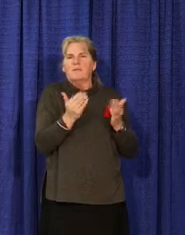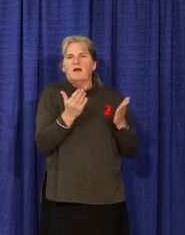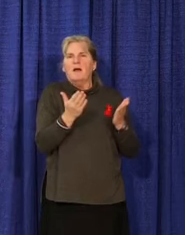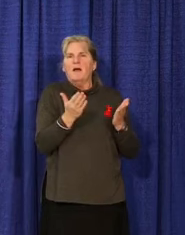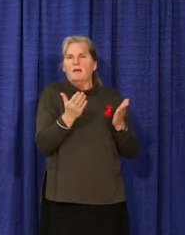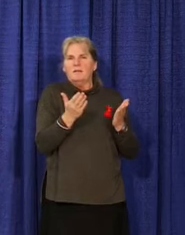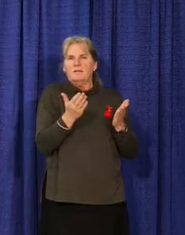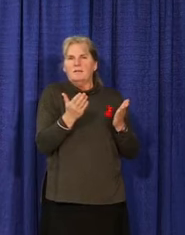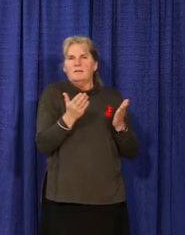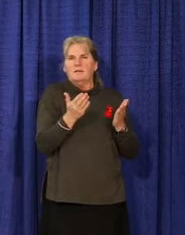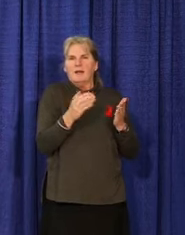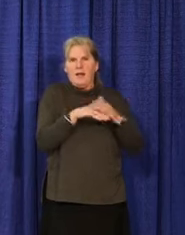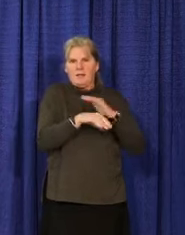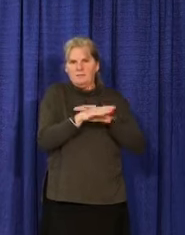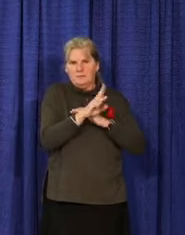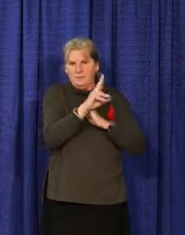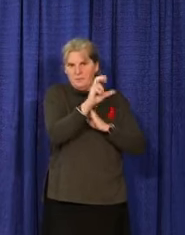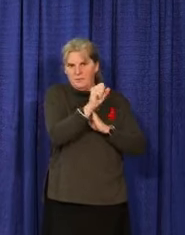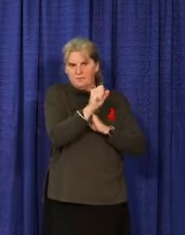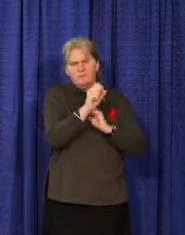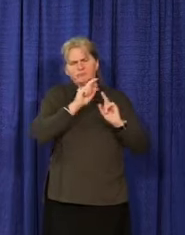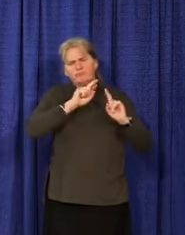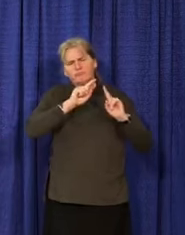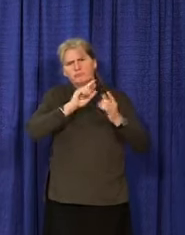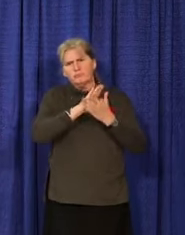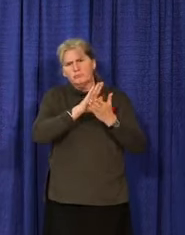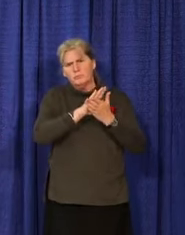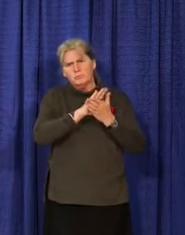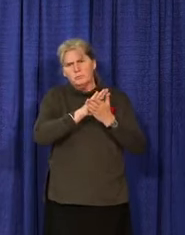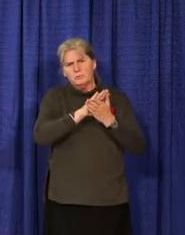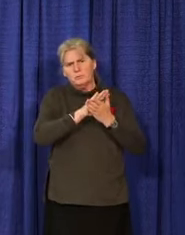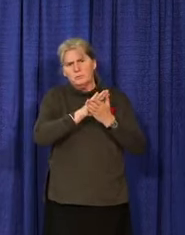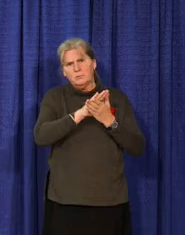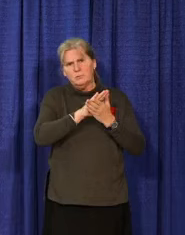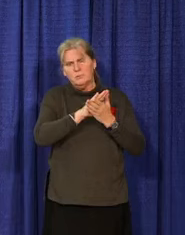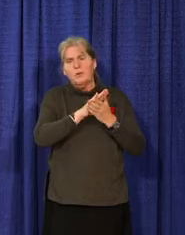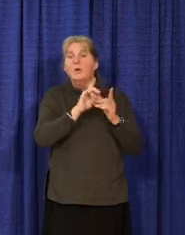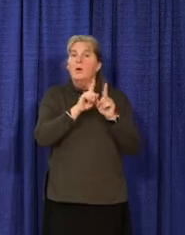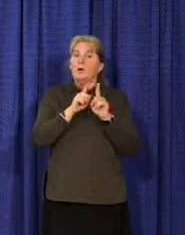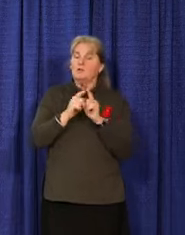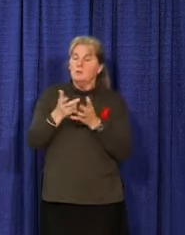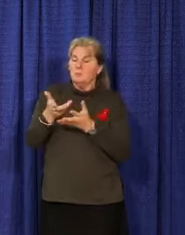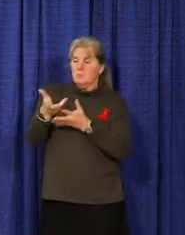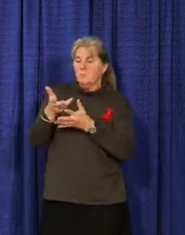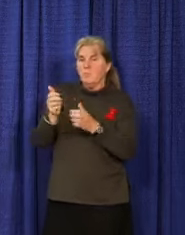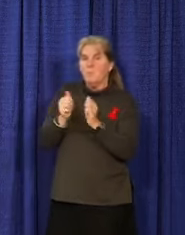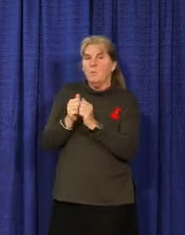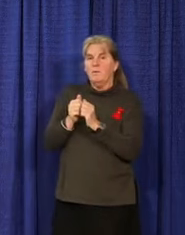for students as they need to attend school. We have worked with the city.